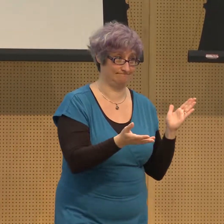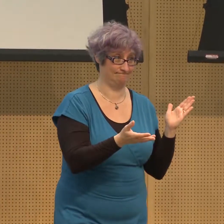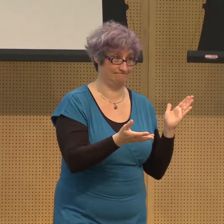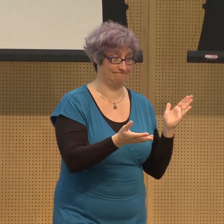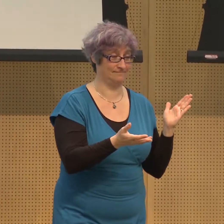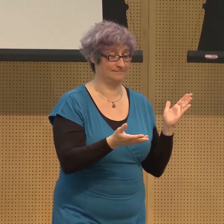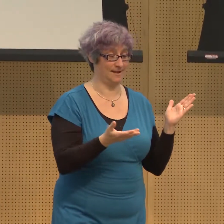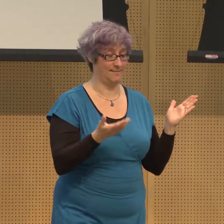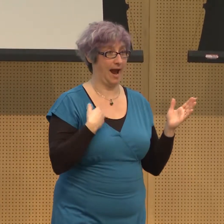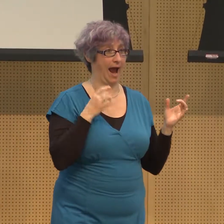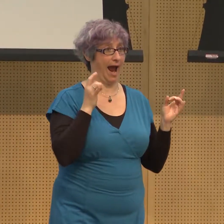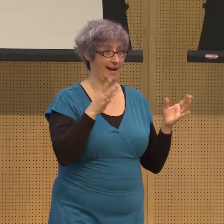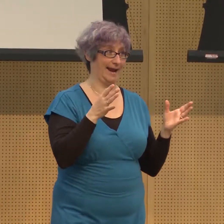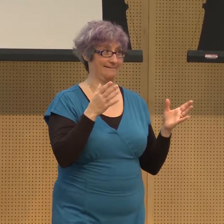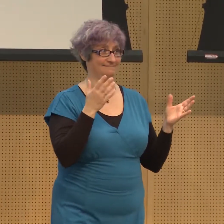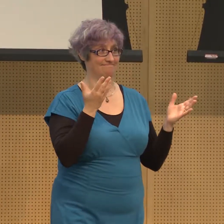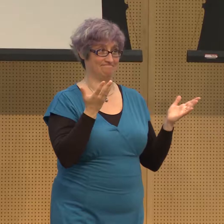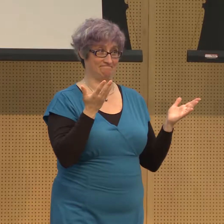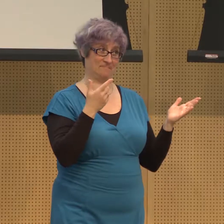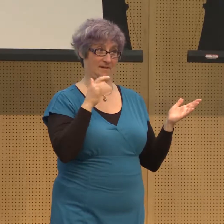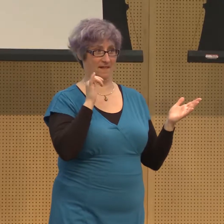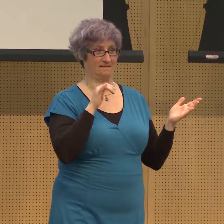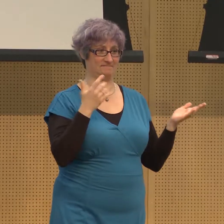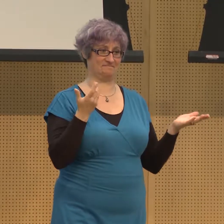accessible services to deaf students.